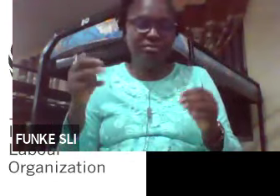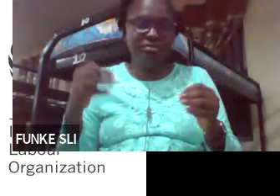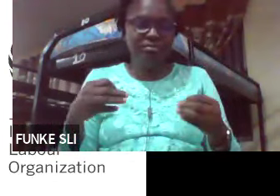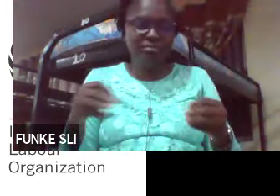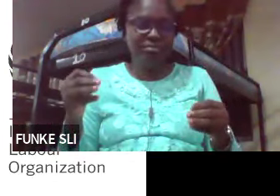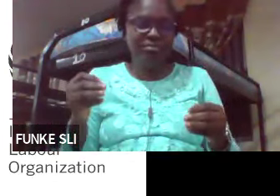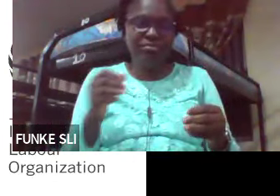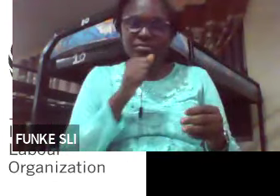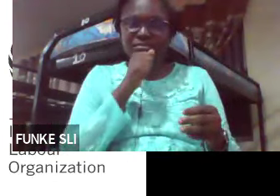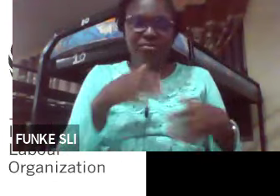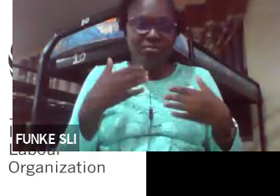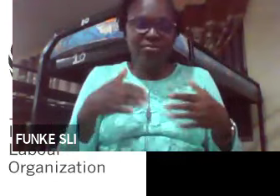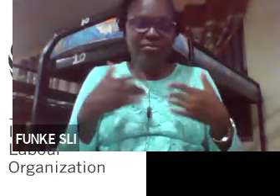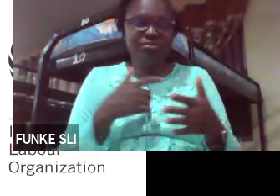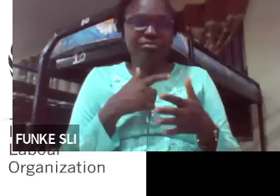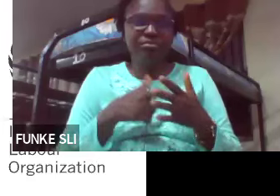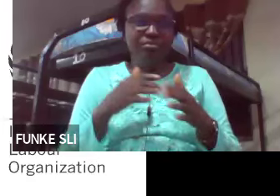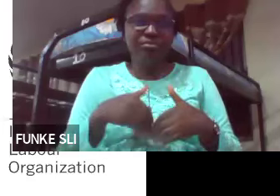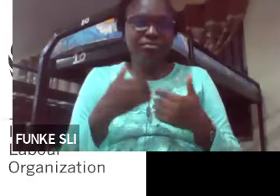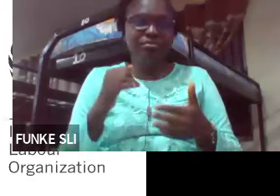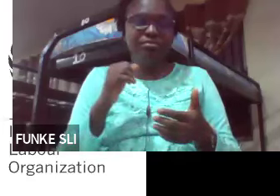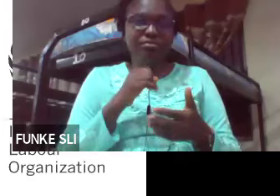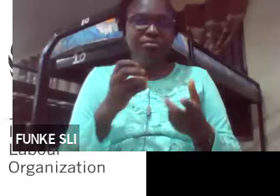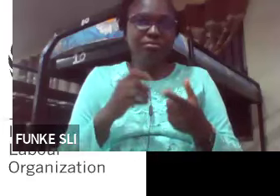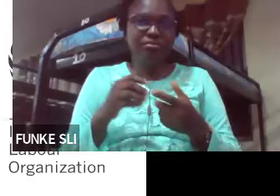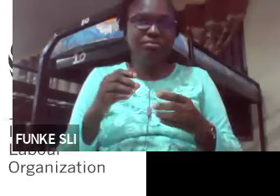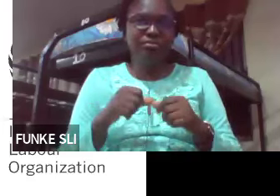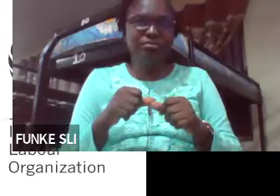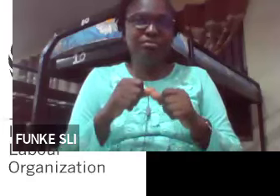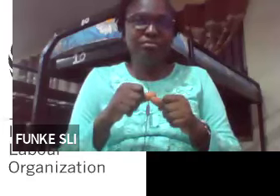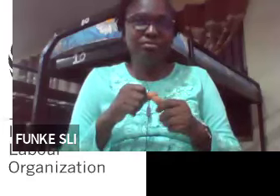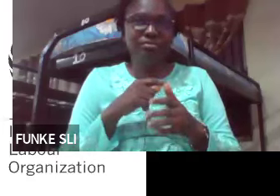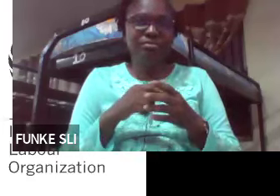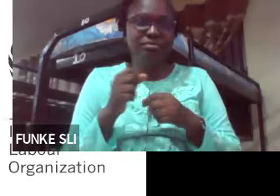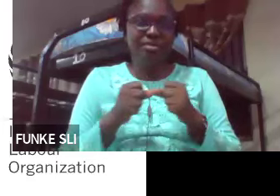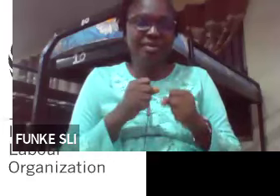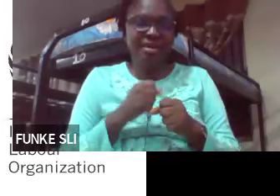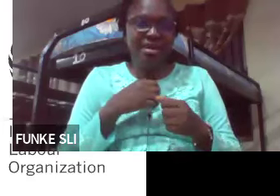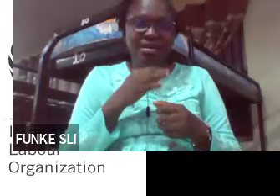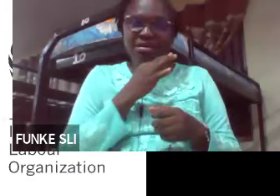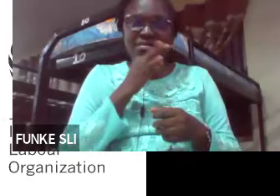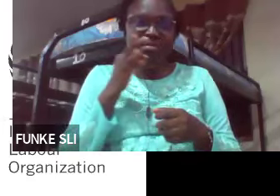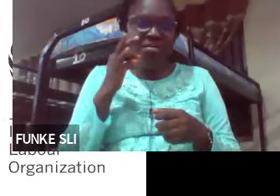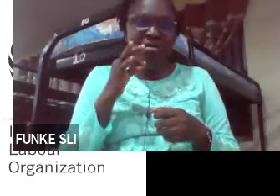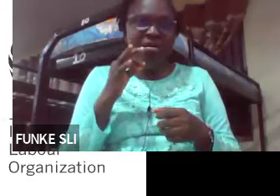Esther Isaac Chidera: I'm so happy, and this is how I want to continue. And they say again, I have a farm. Esther Isaac Chidera: a cone